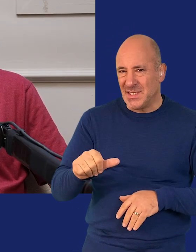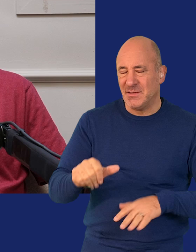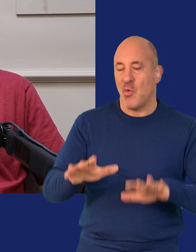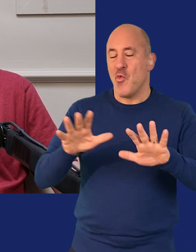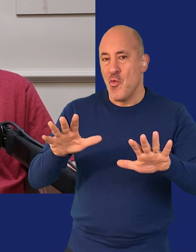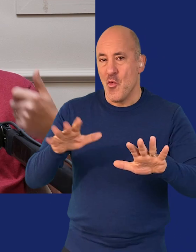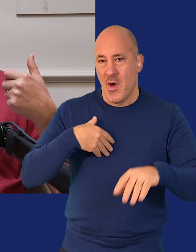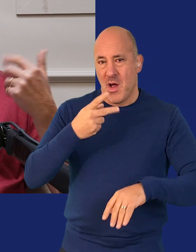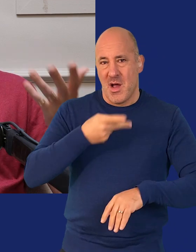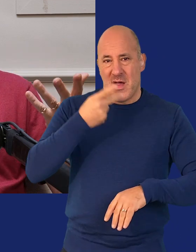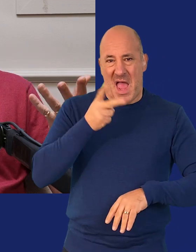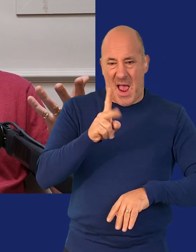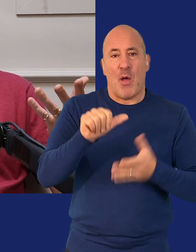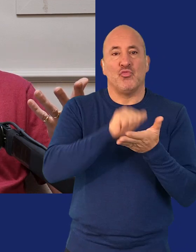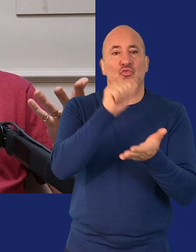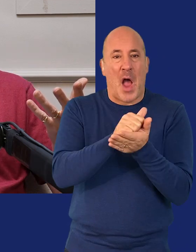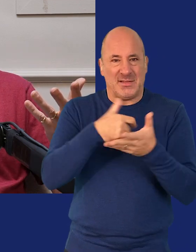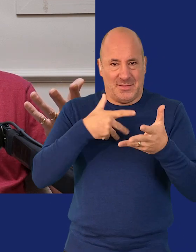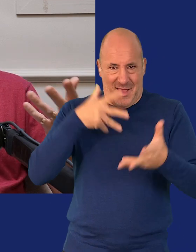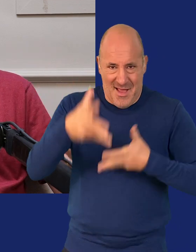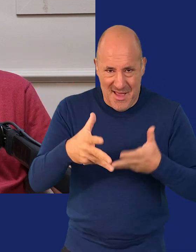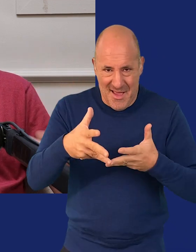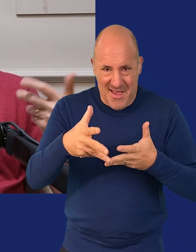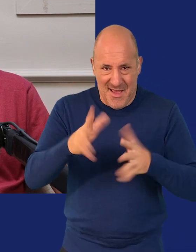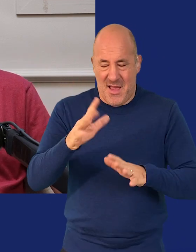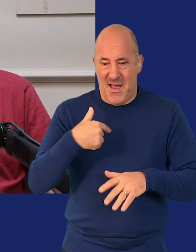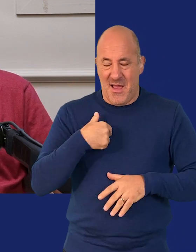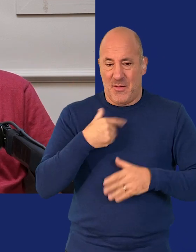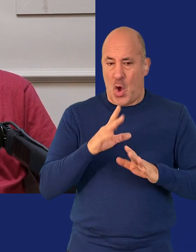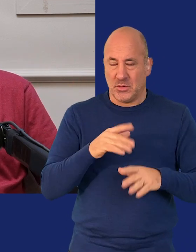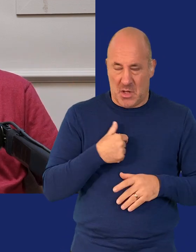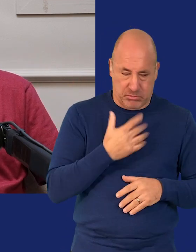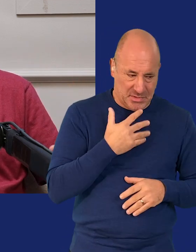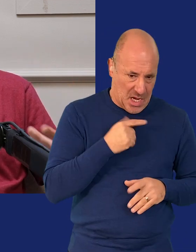Um, speak it out again in the in the correct way if you can, you know, so